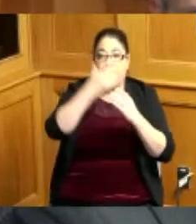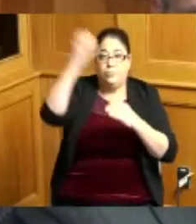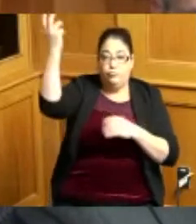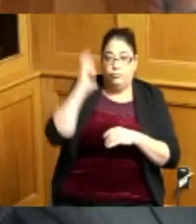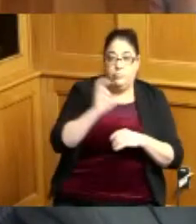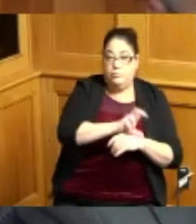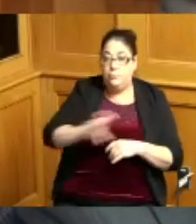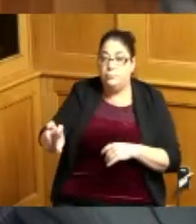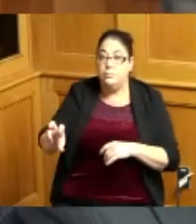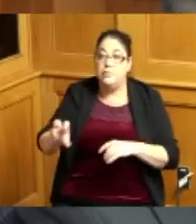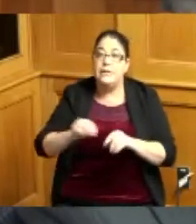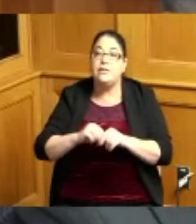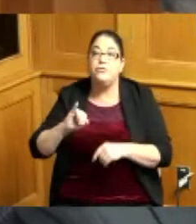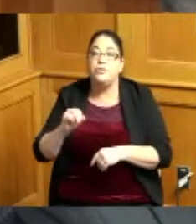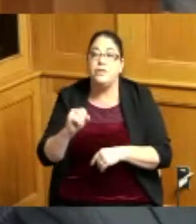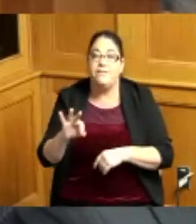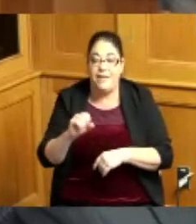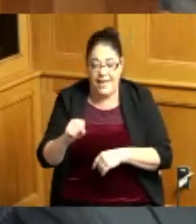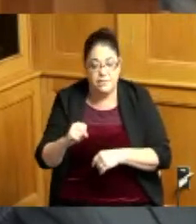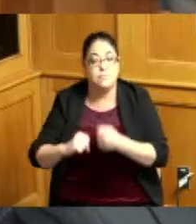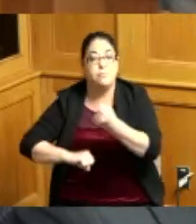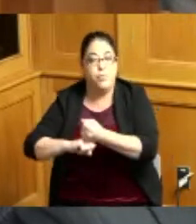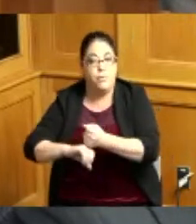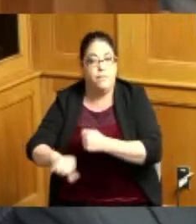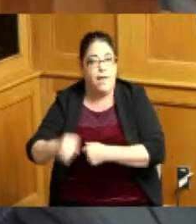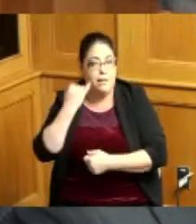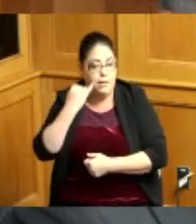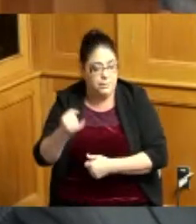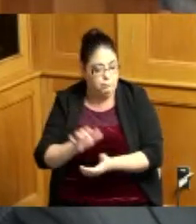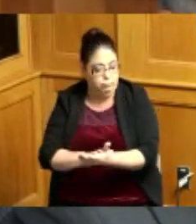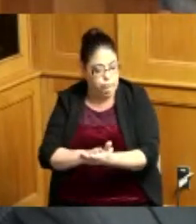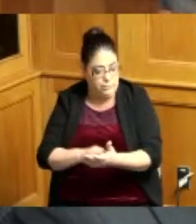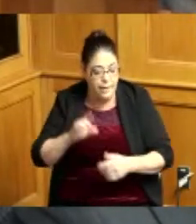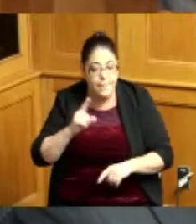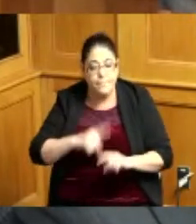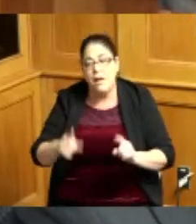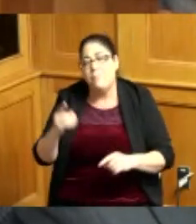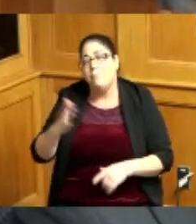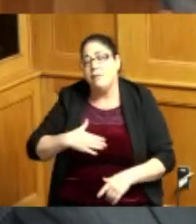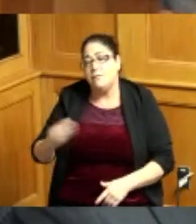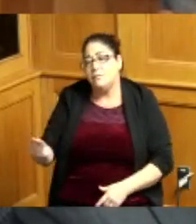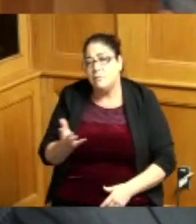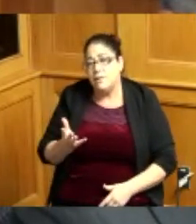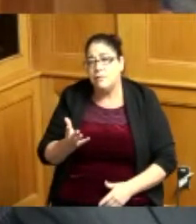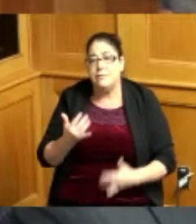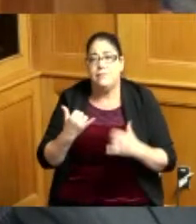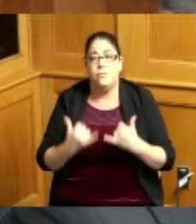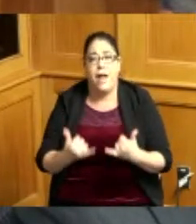we're all very supportive of that can you tell us where we are right now by way of getting the